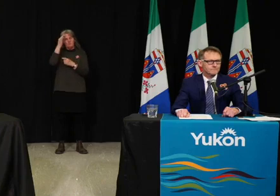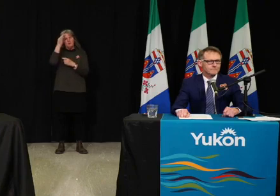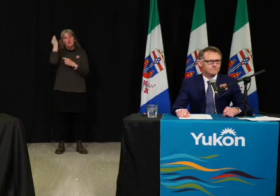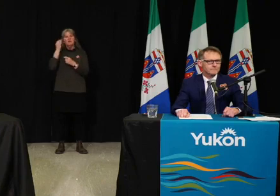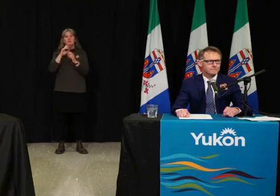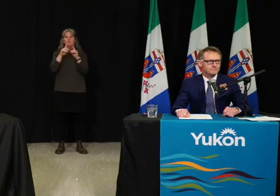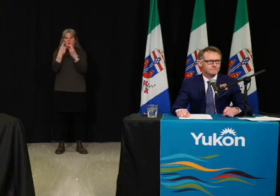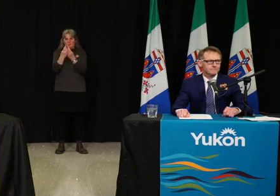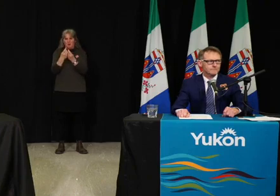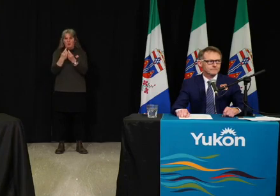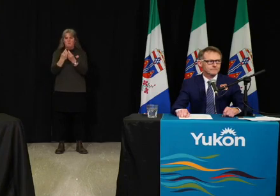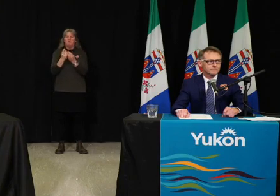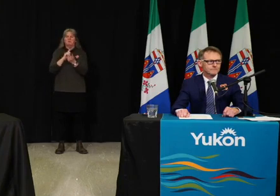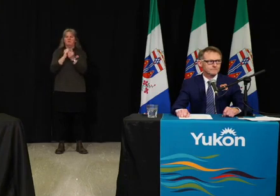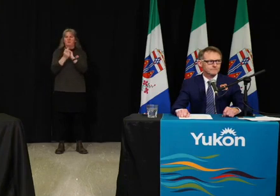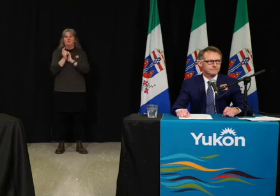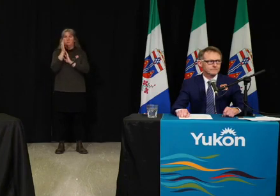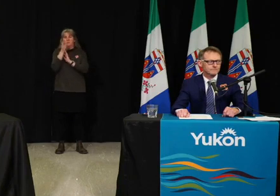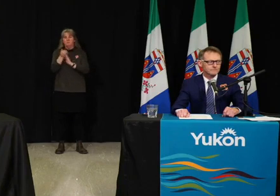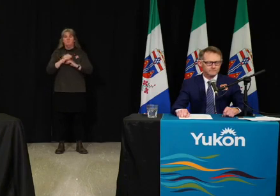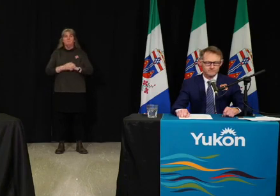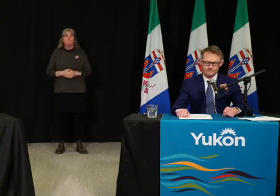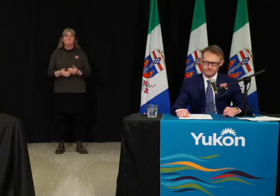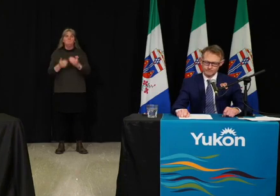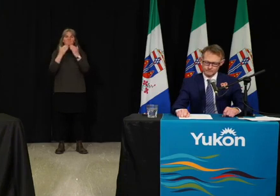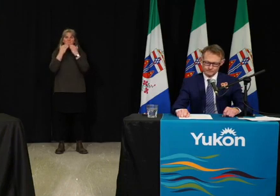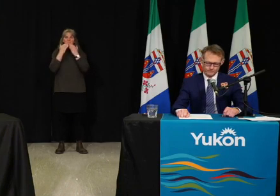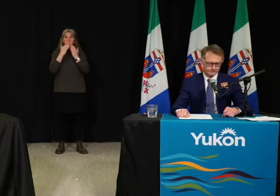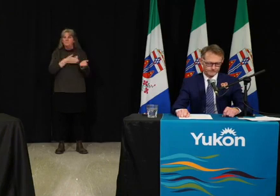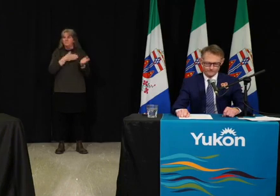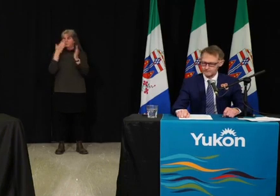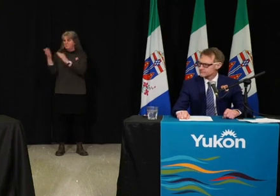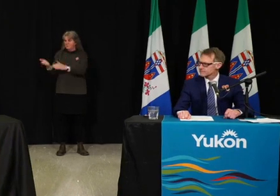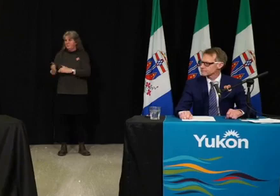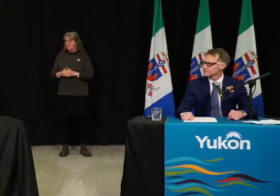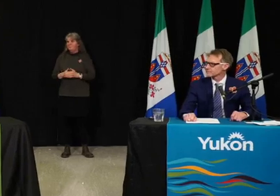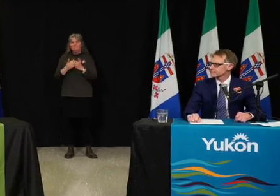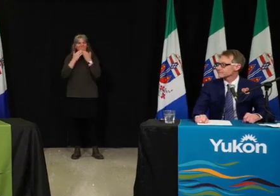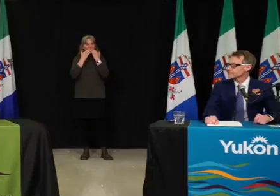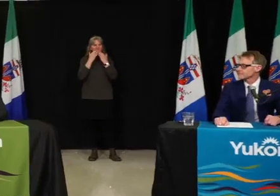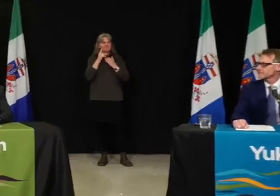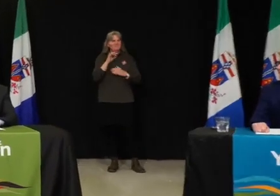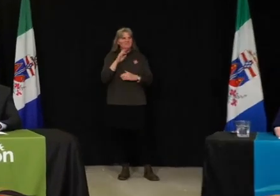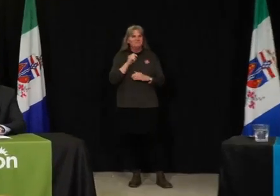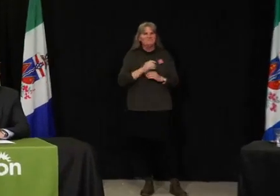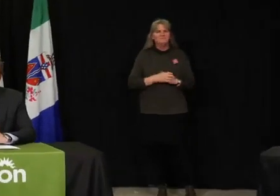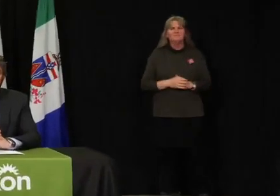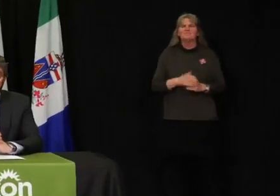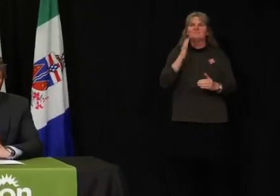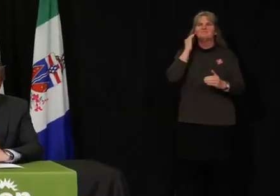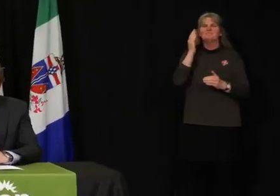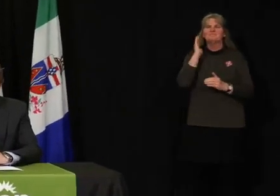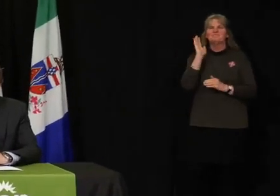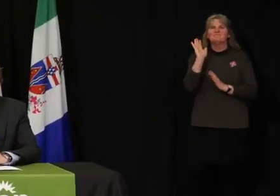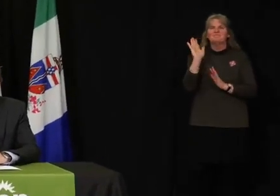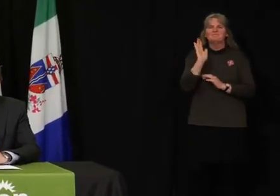language's directorate to translate the questions for those who do not speak French. Thank you. Premier Silver? Thank you very much.